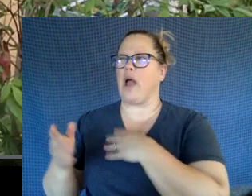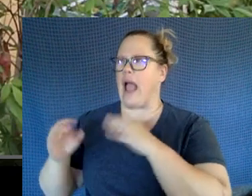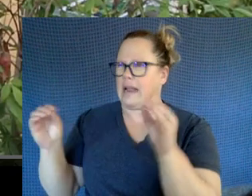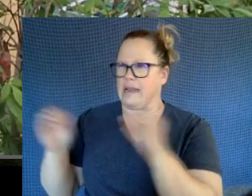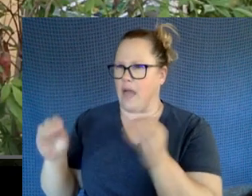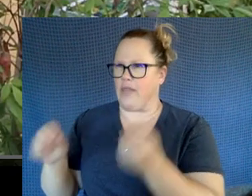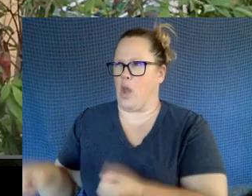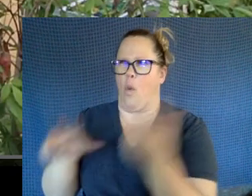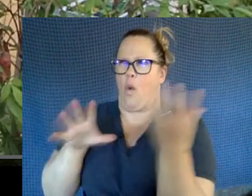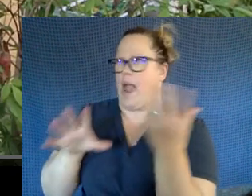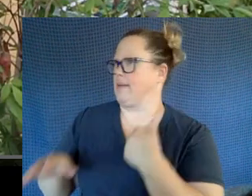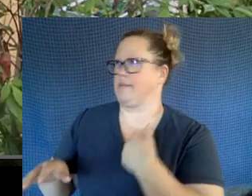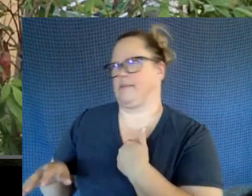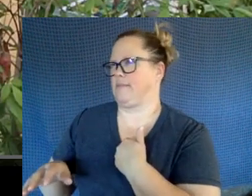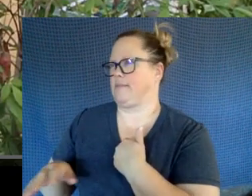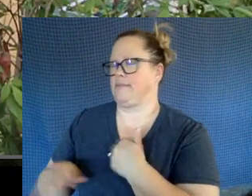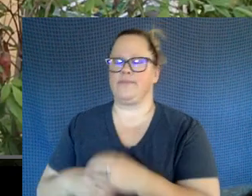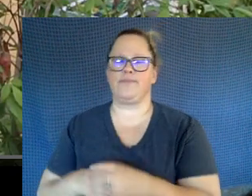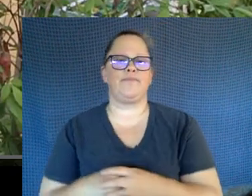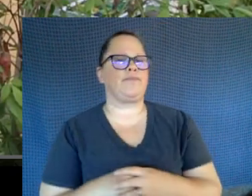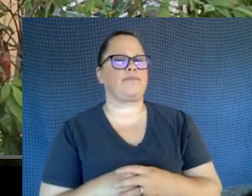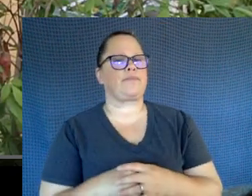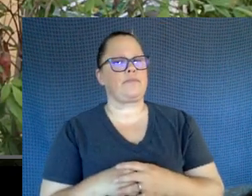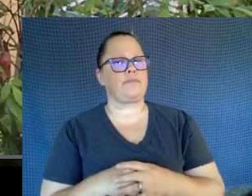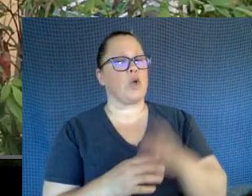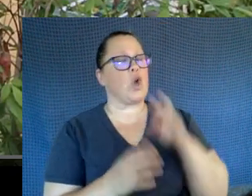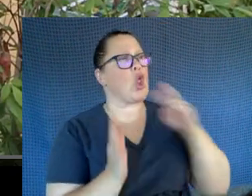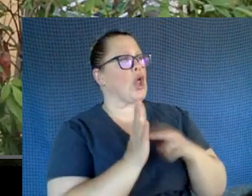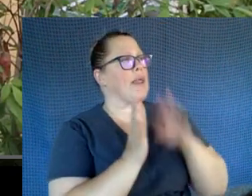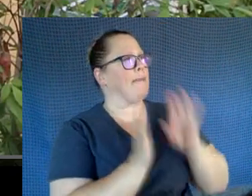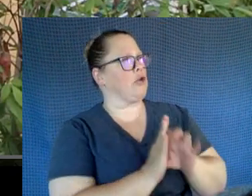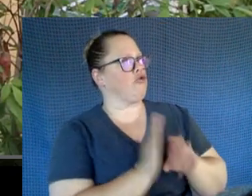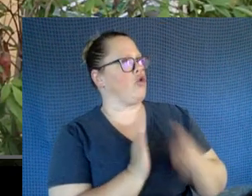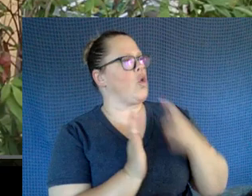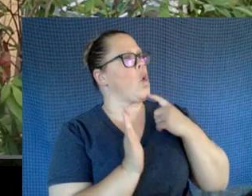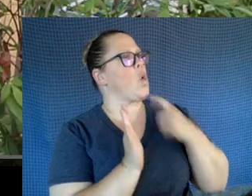So Romare Bearden look at the picture right here. Romare Bearden worked in what